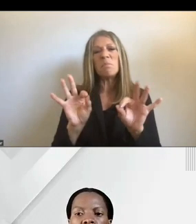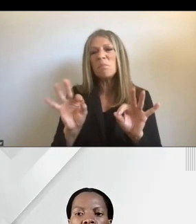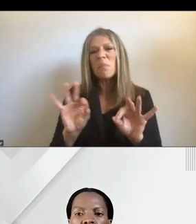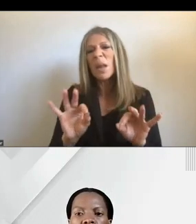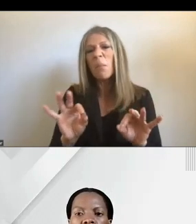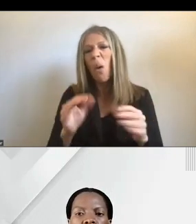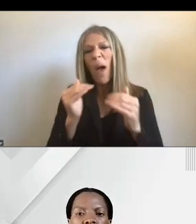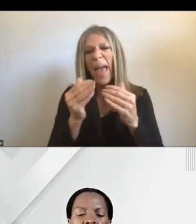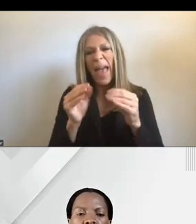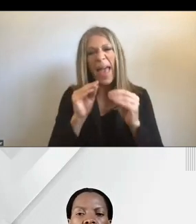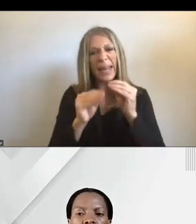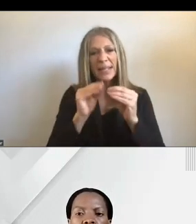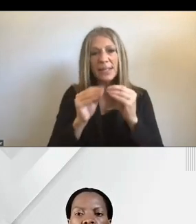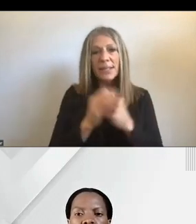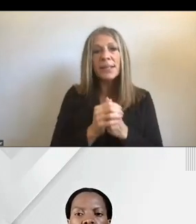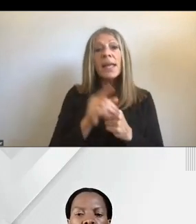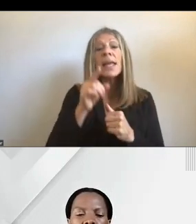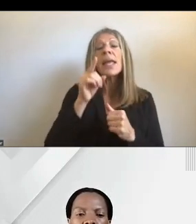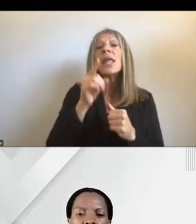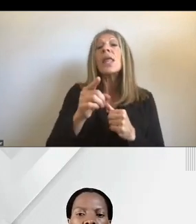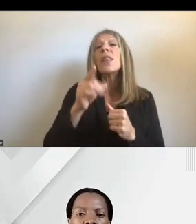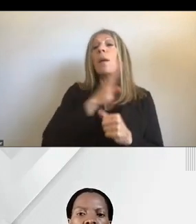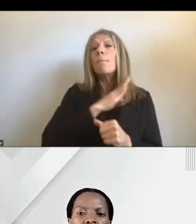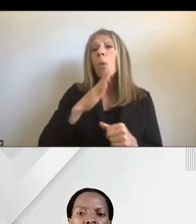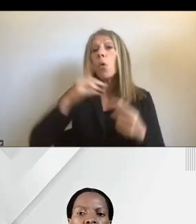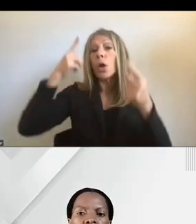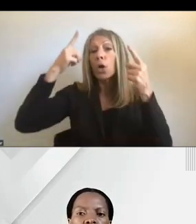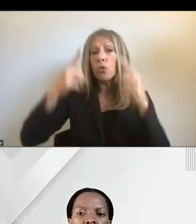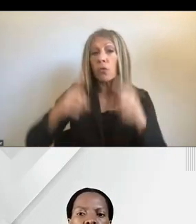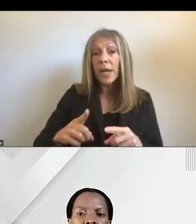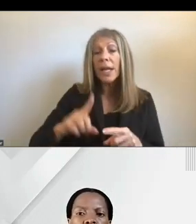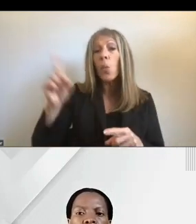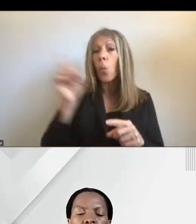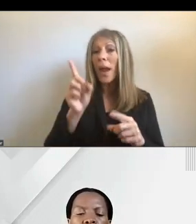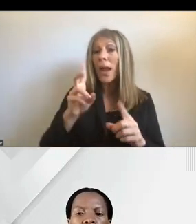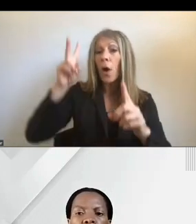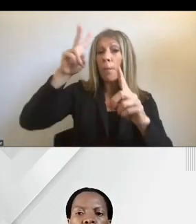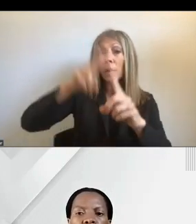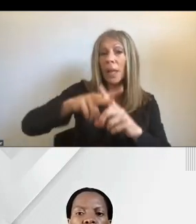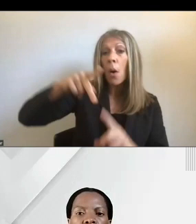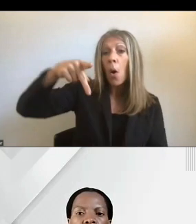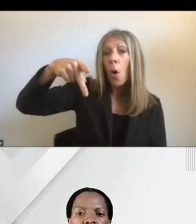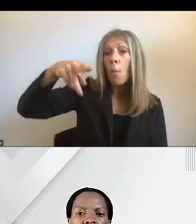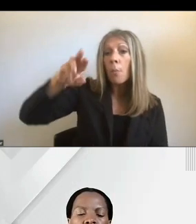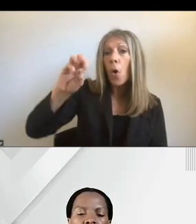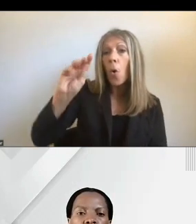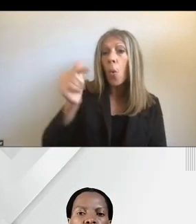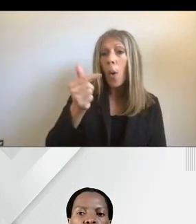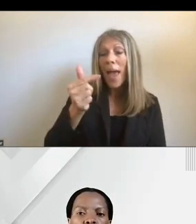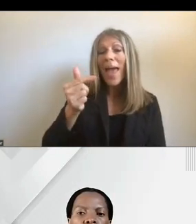Commenter suggested and the Board concurred that where applicable, PROWAG rule text language should